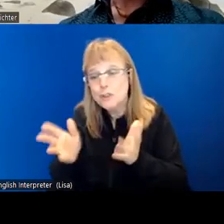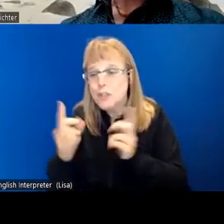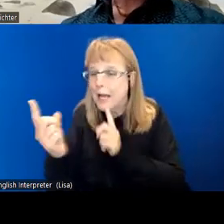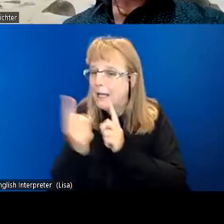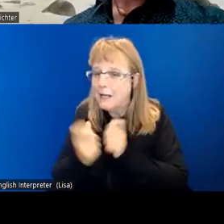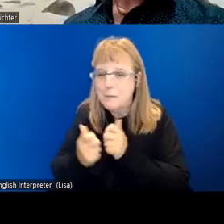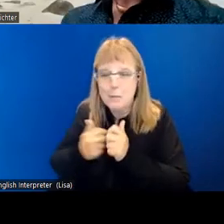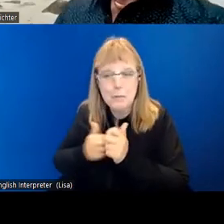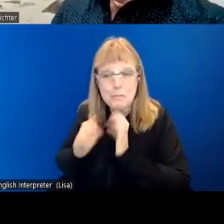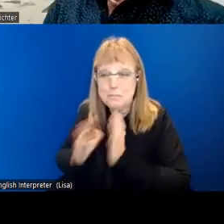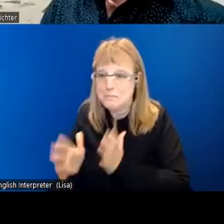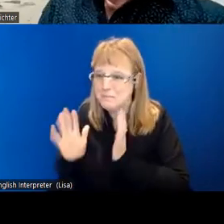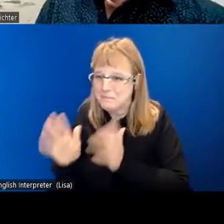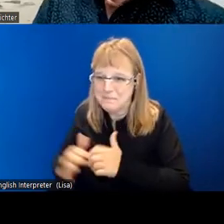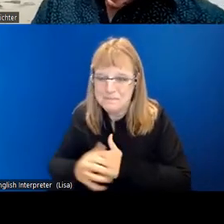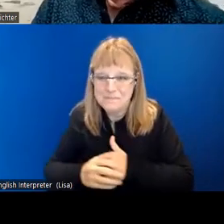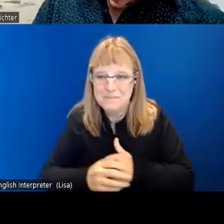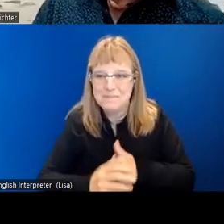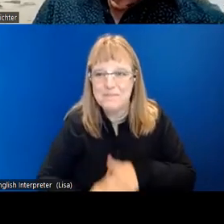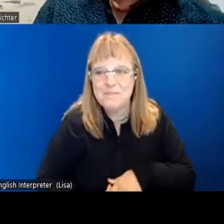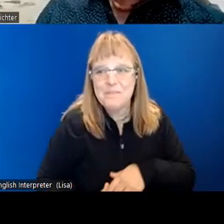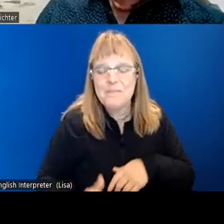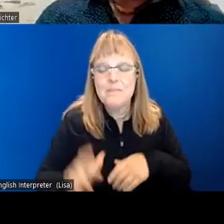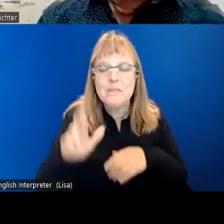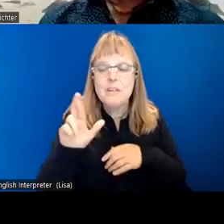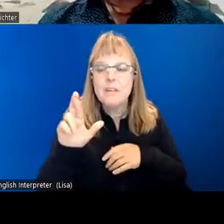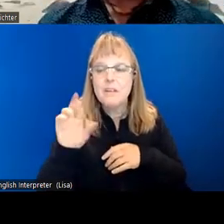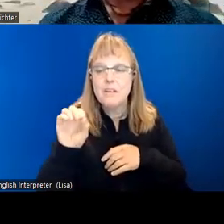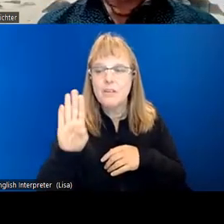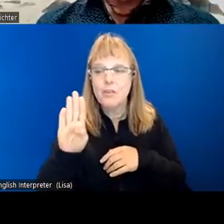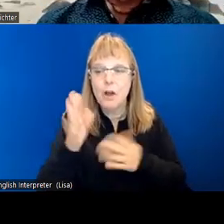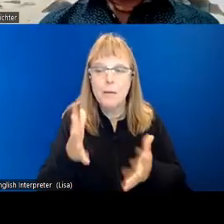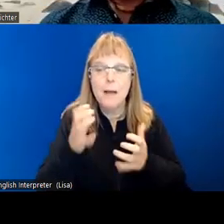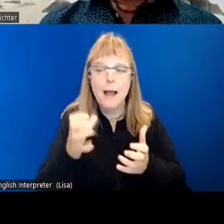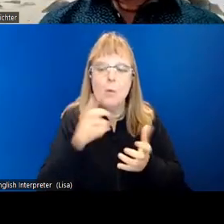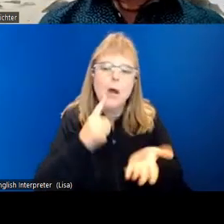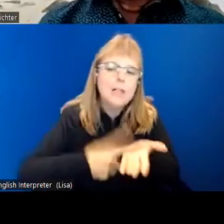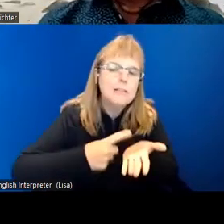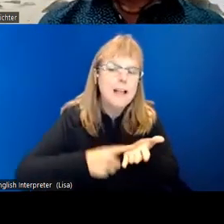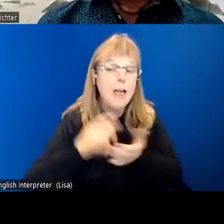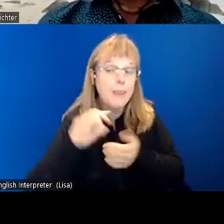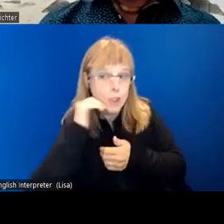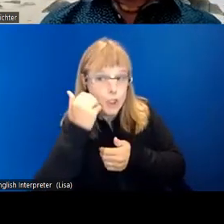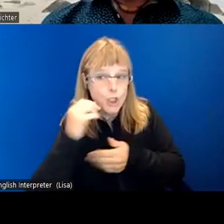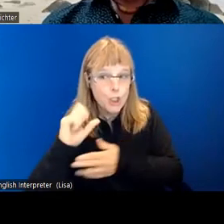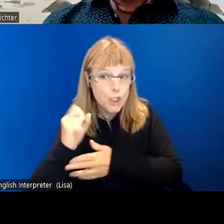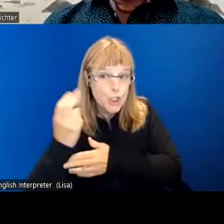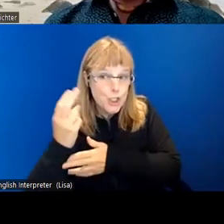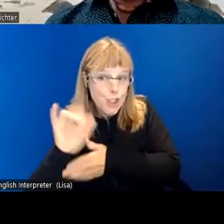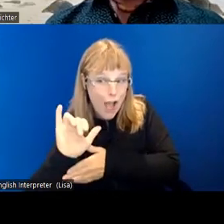I want to just quickly comment on the shy factor. I mean I think we're all kind of...